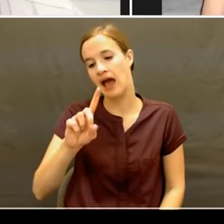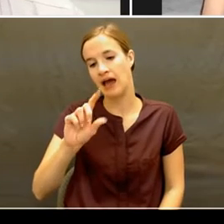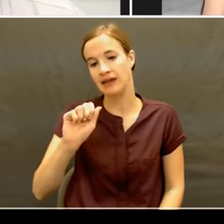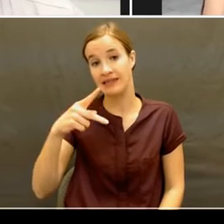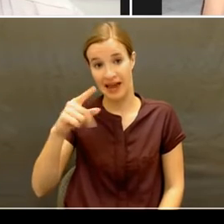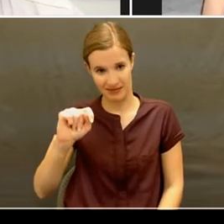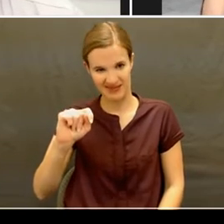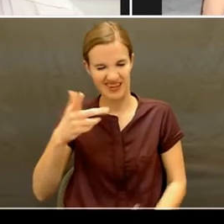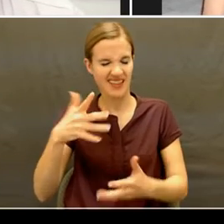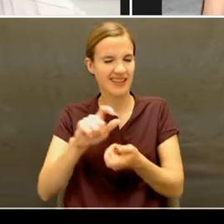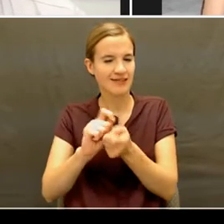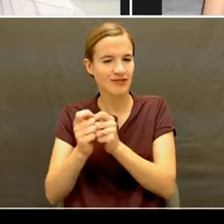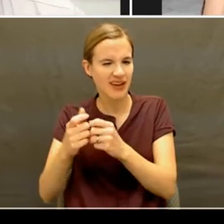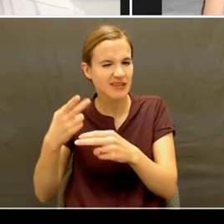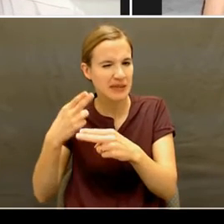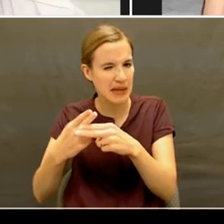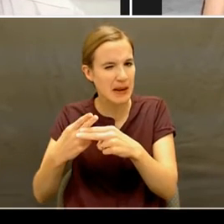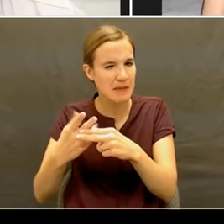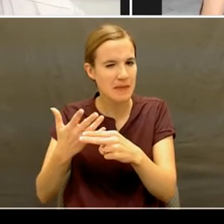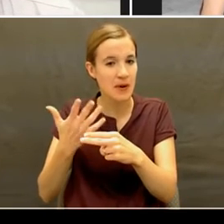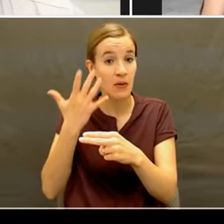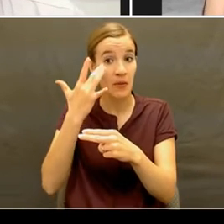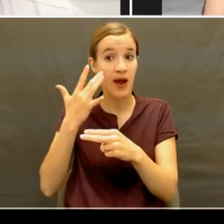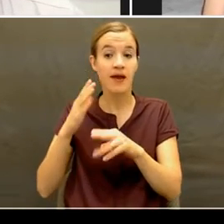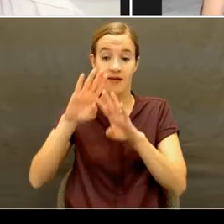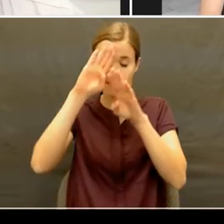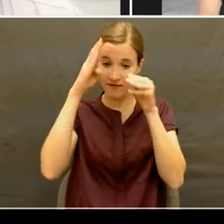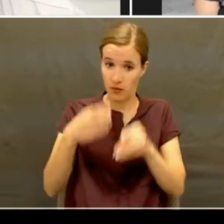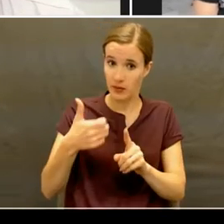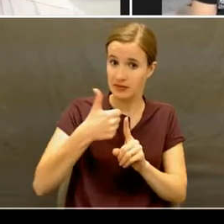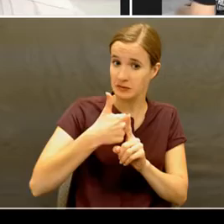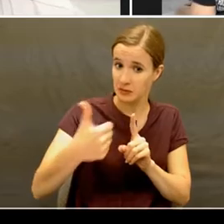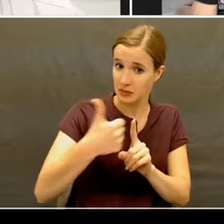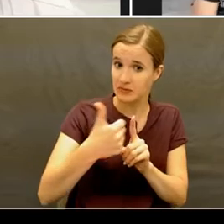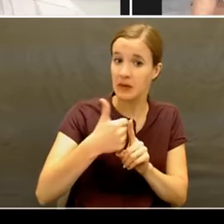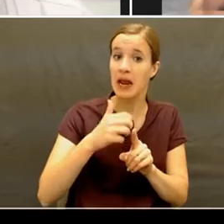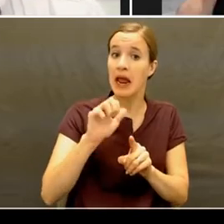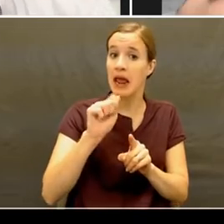Tom: Yeah, we got the ADA. And what was interesting about the ADA and because we fought,